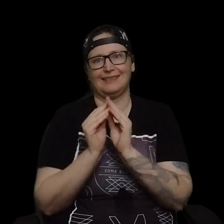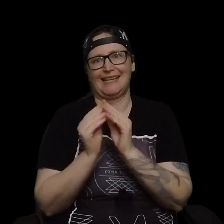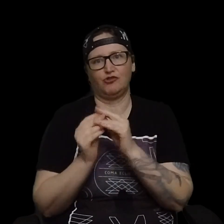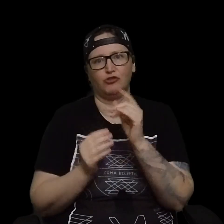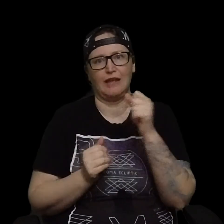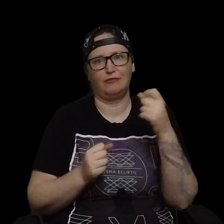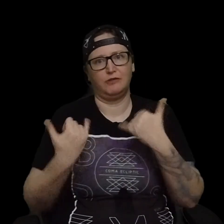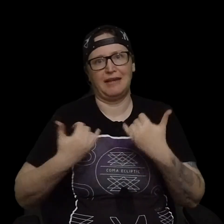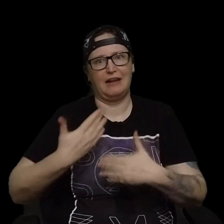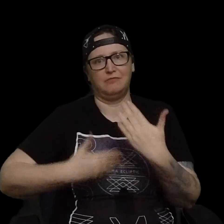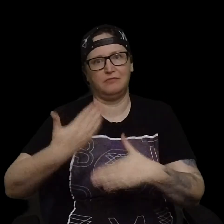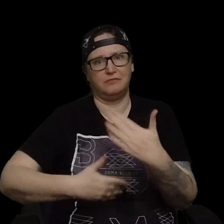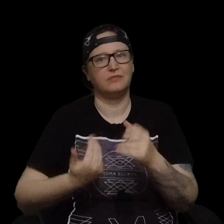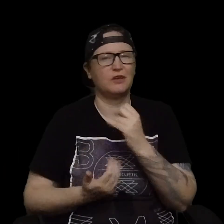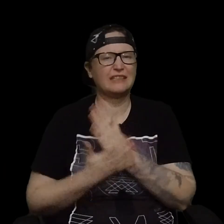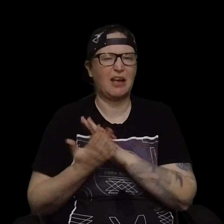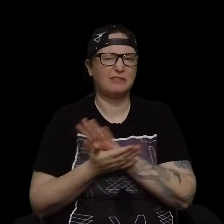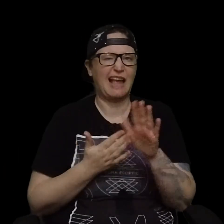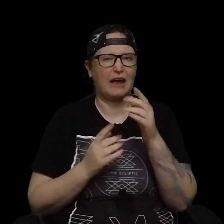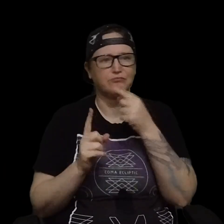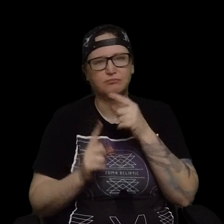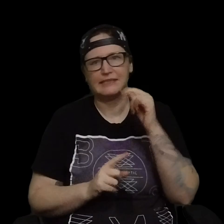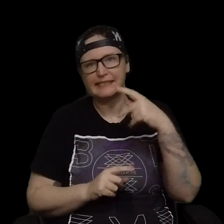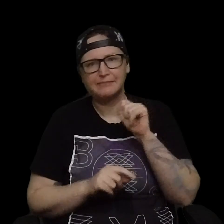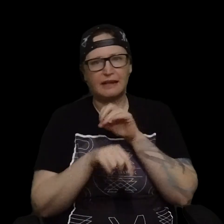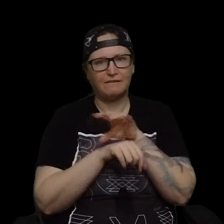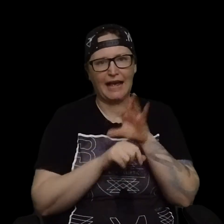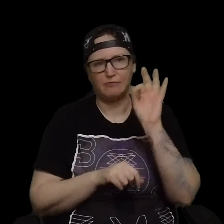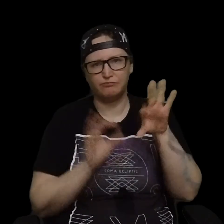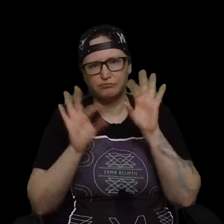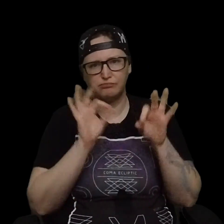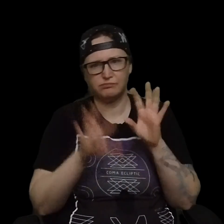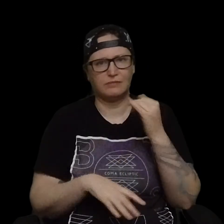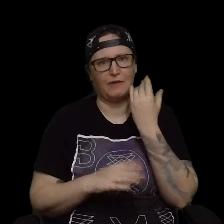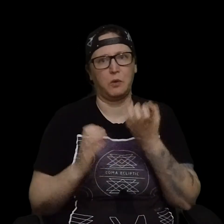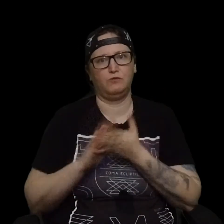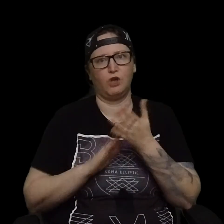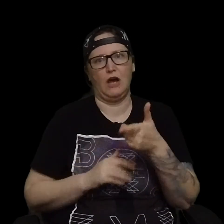in session and during play so just some nice kind of tips different advice